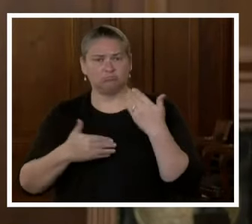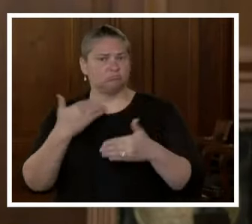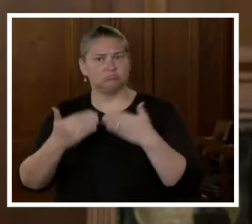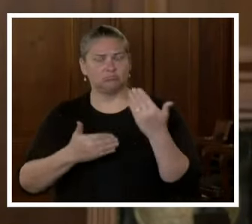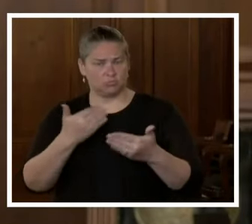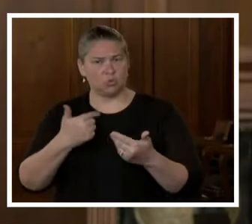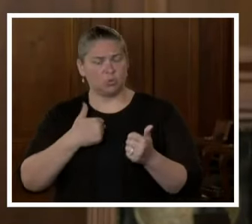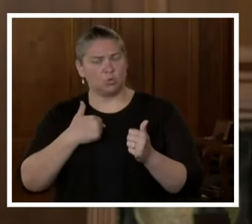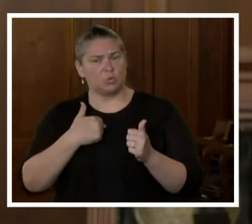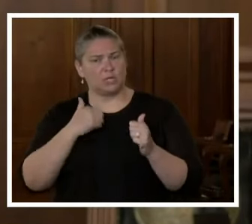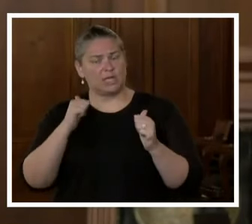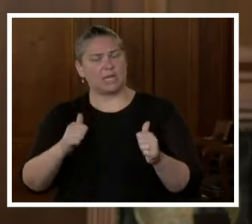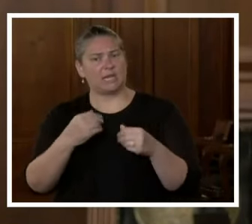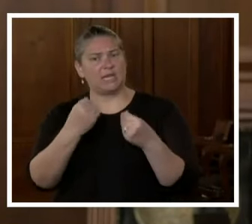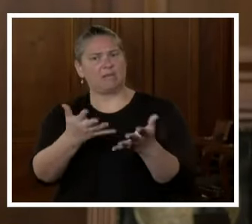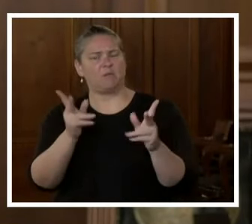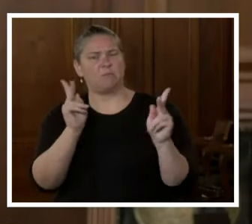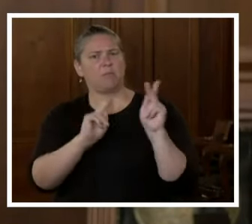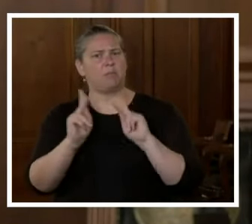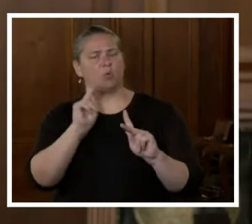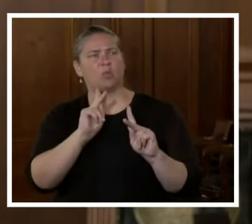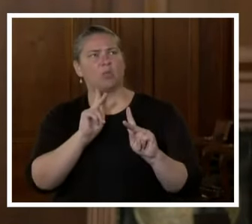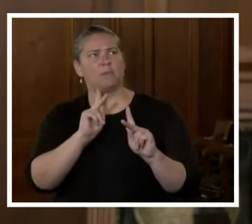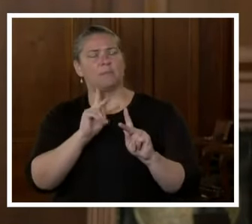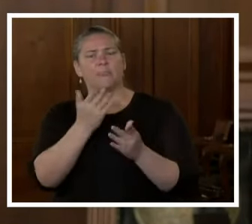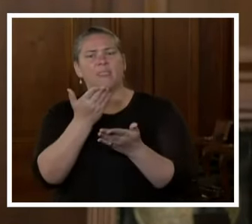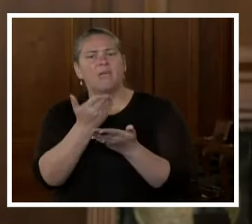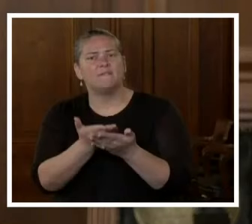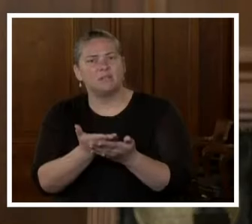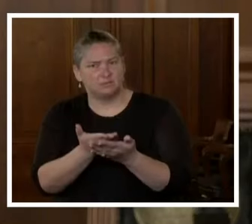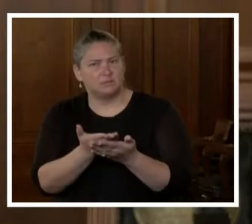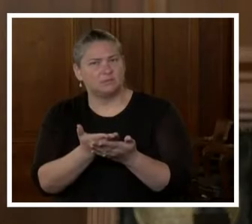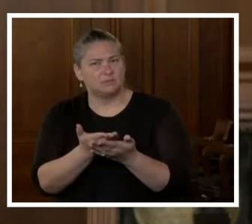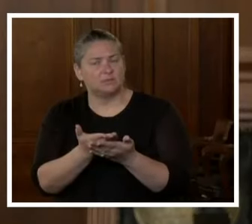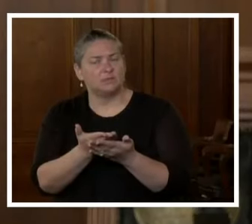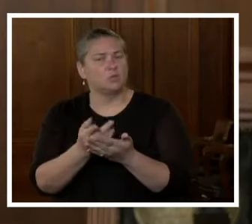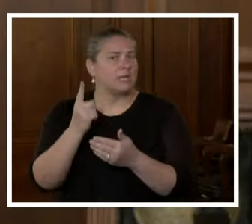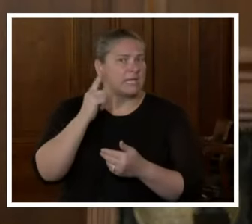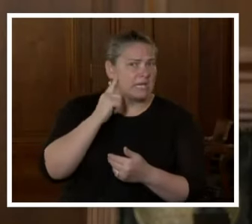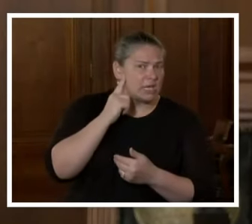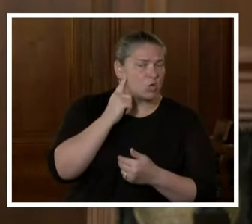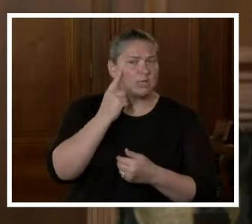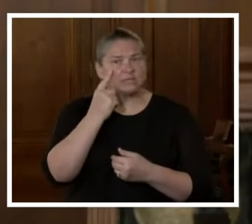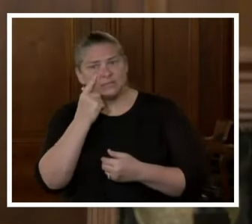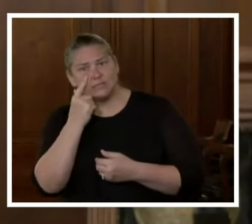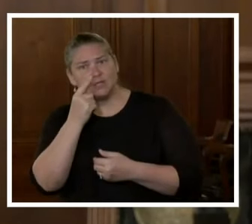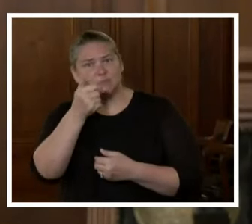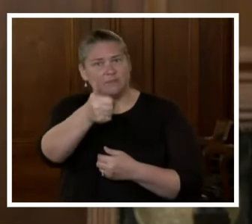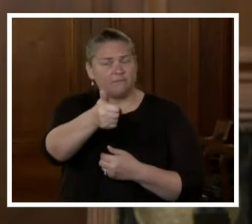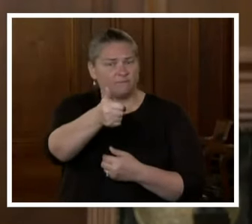SPECIAL SESSION. ALL WE ARE LOOKING AT IS THE TRANSPORTATION CABINET BUDGET.